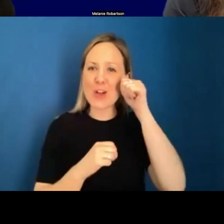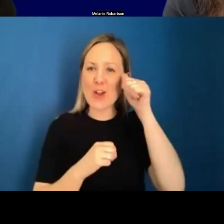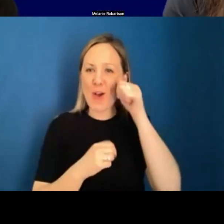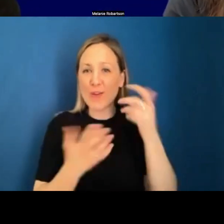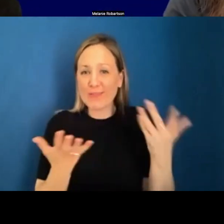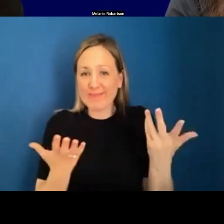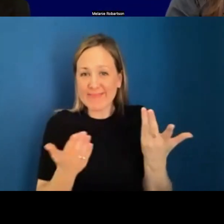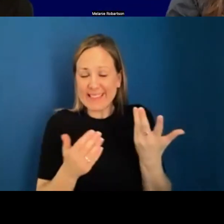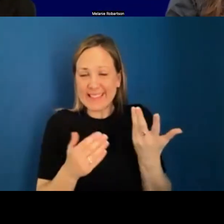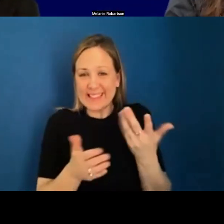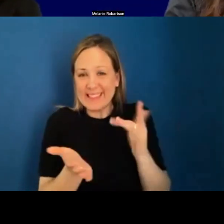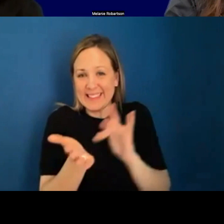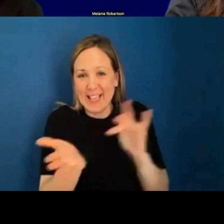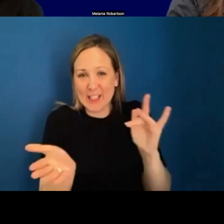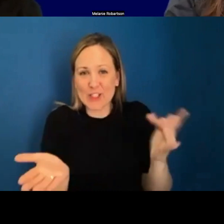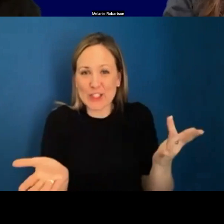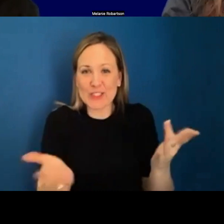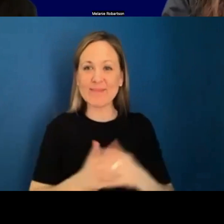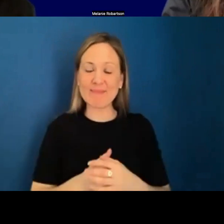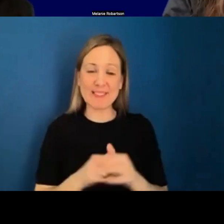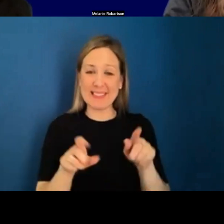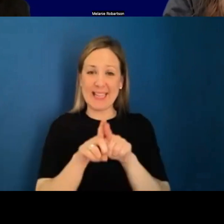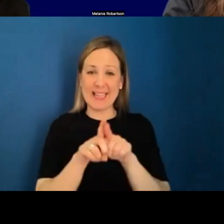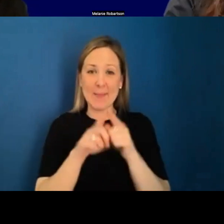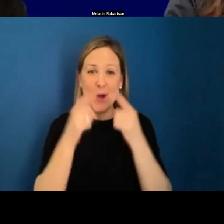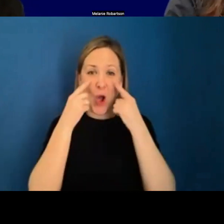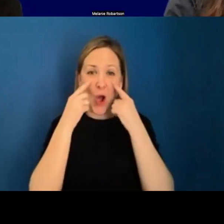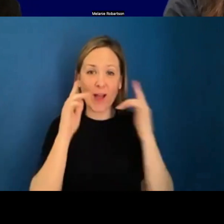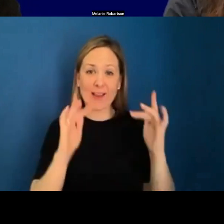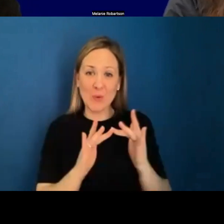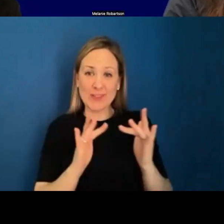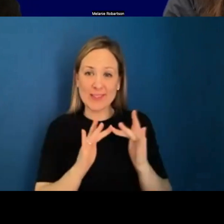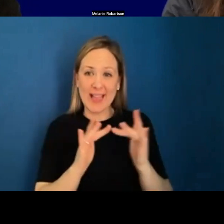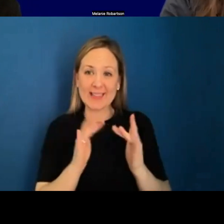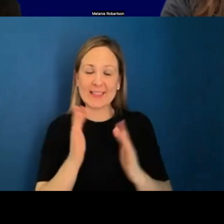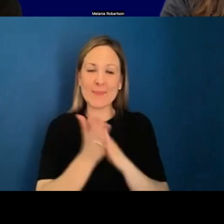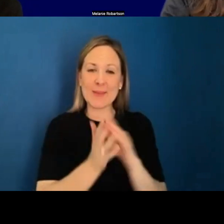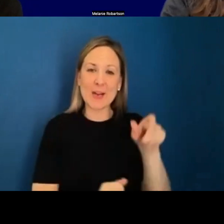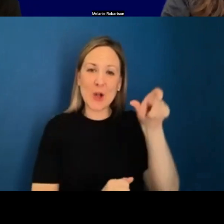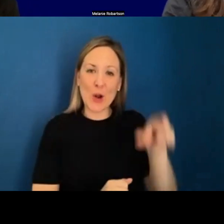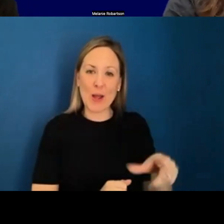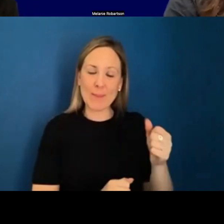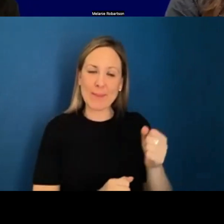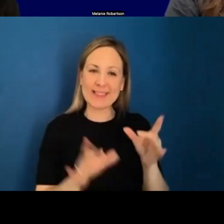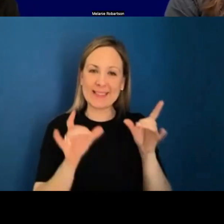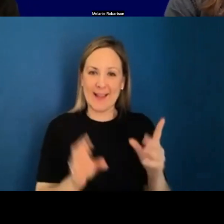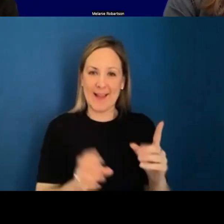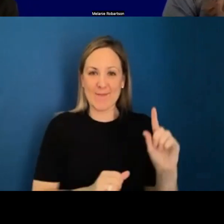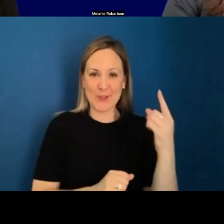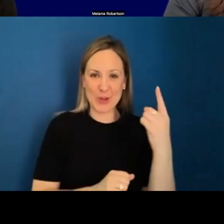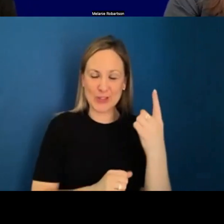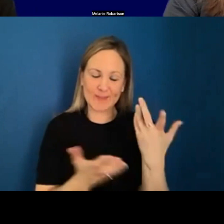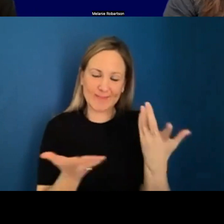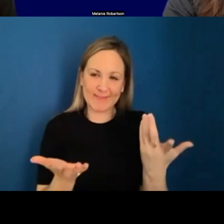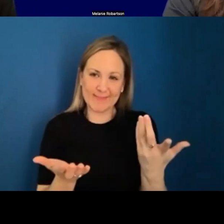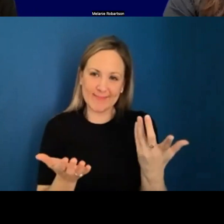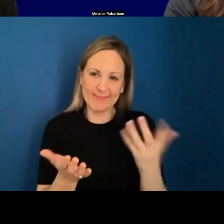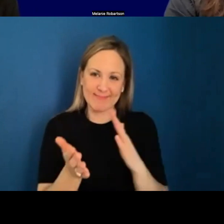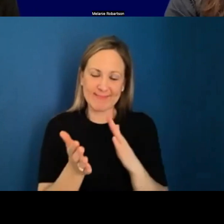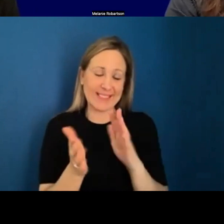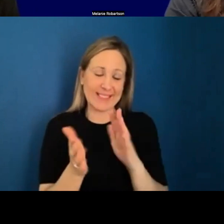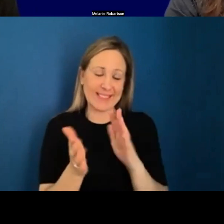contact does and the client has to initiate it in the way that they have to initiate the eye contact